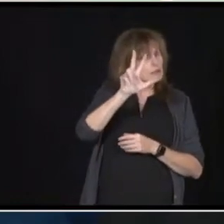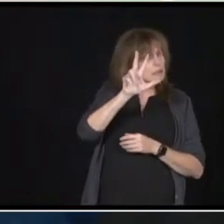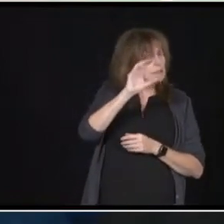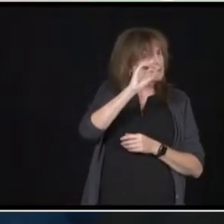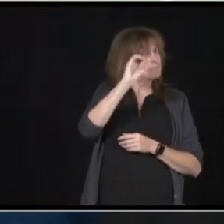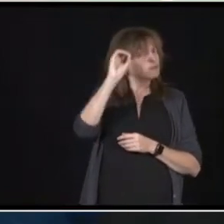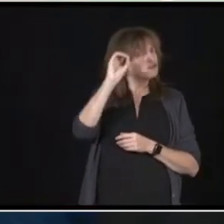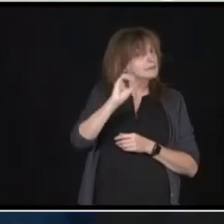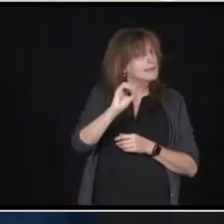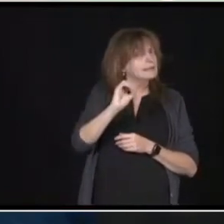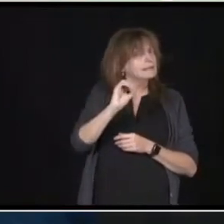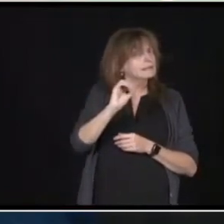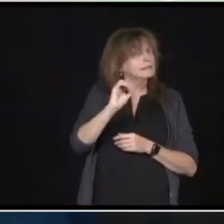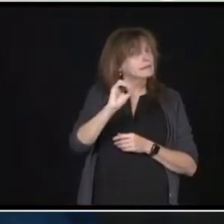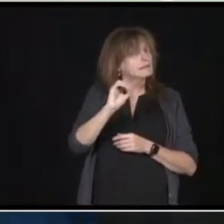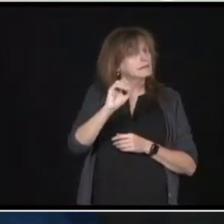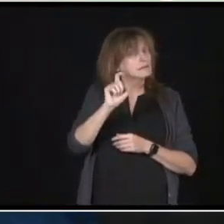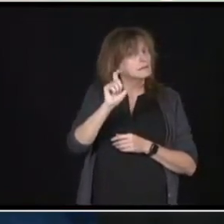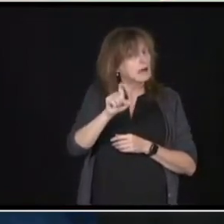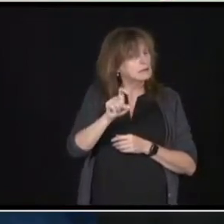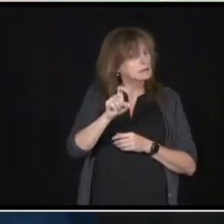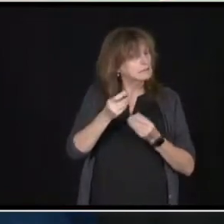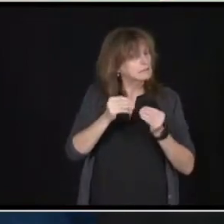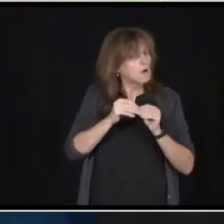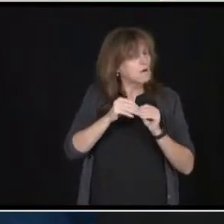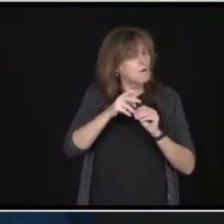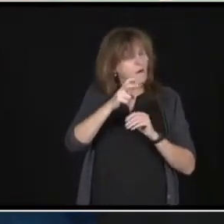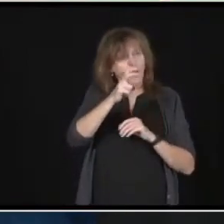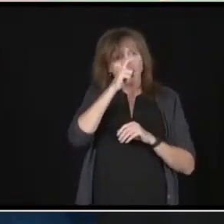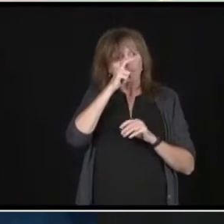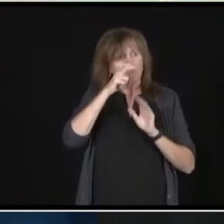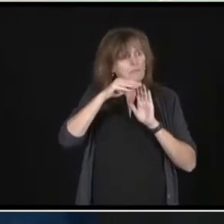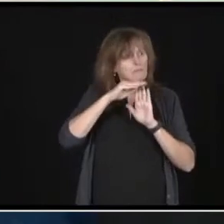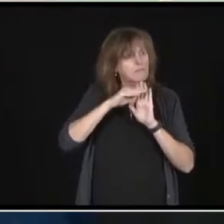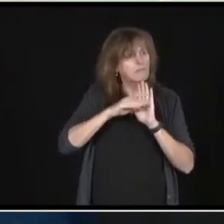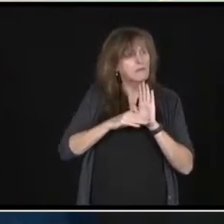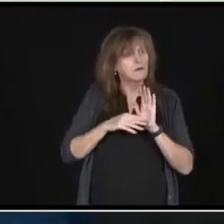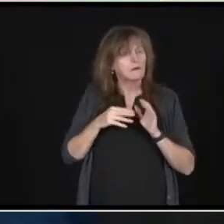is there anything different that needs to be done?